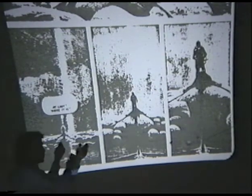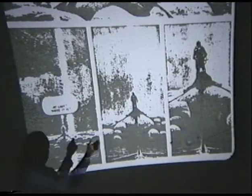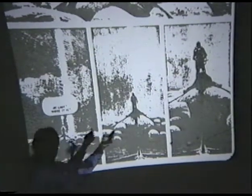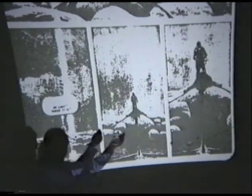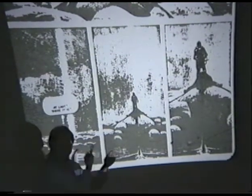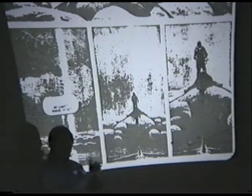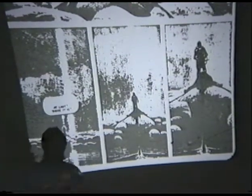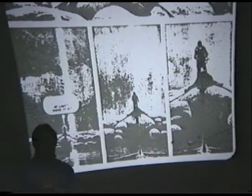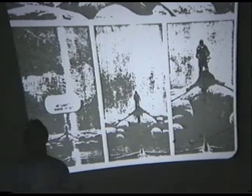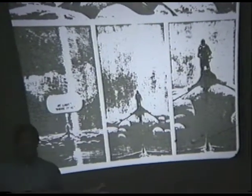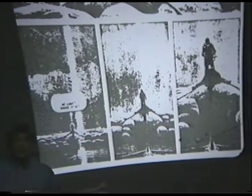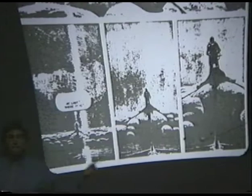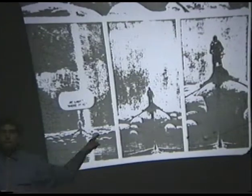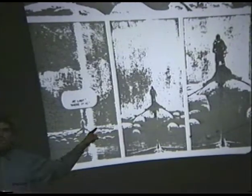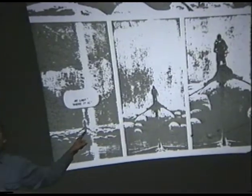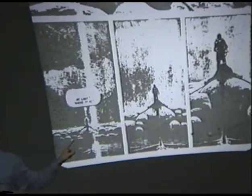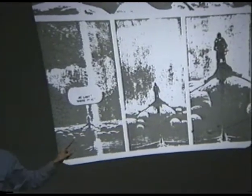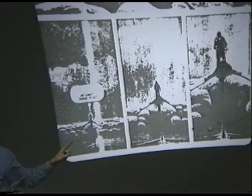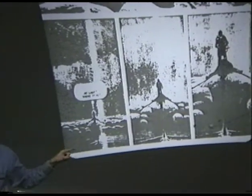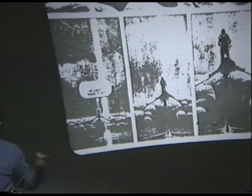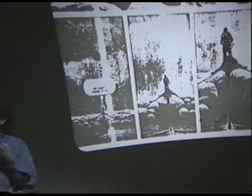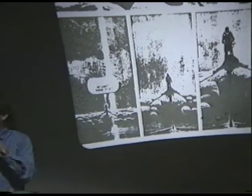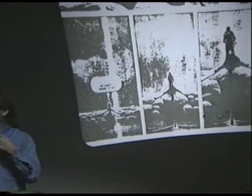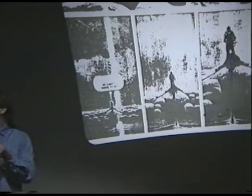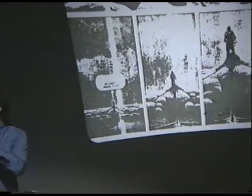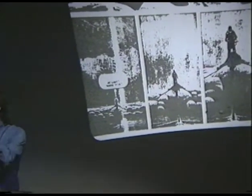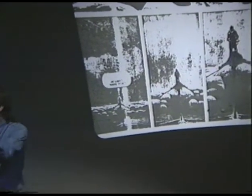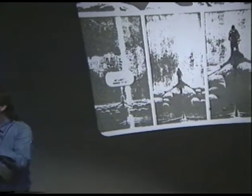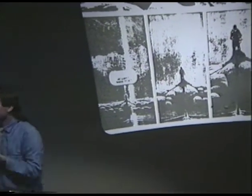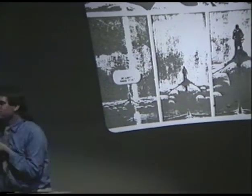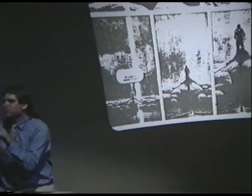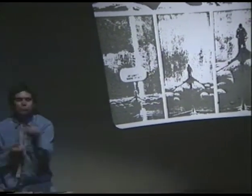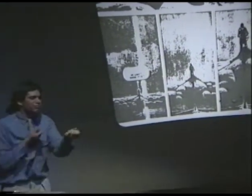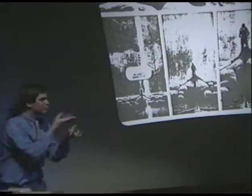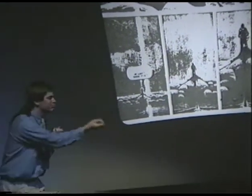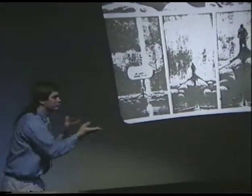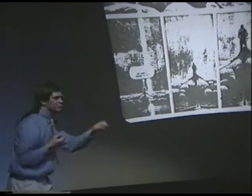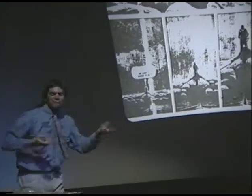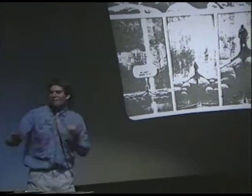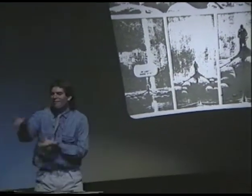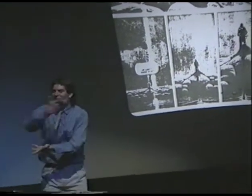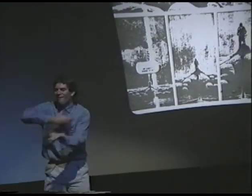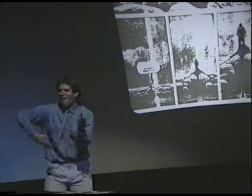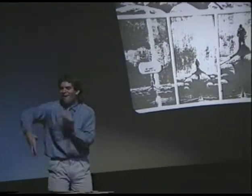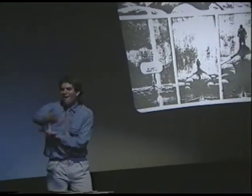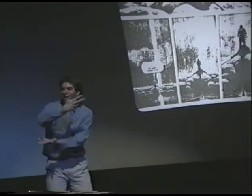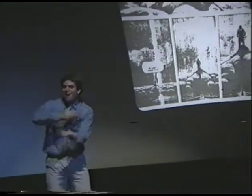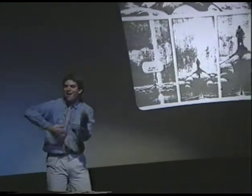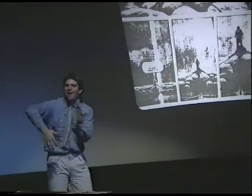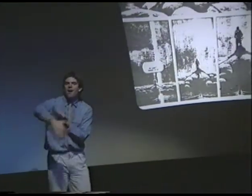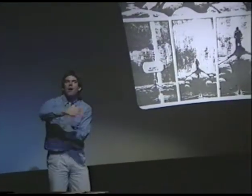Farther, closer and closer, that's what I'm doing. So I'd do that with my friends, and we'd all